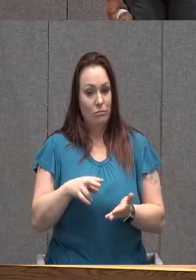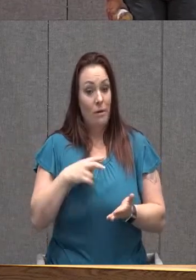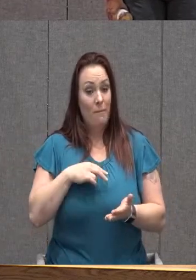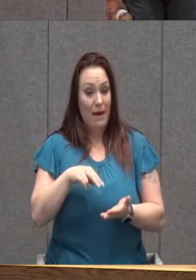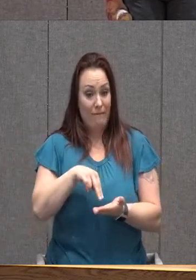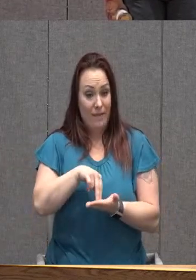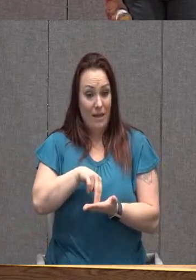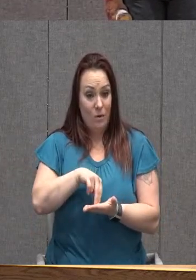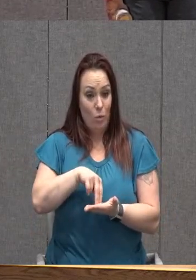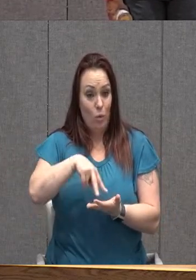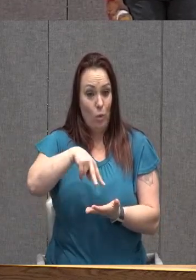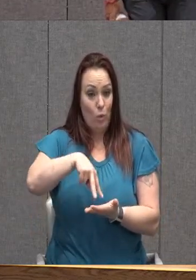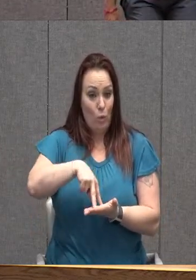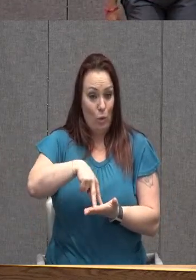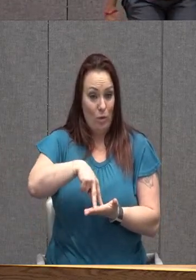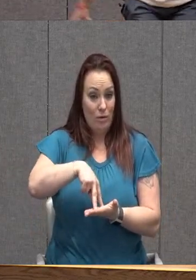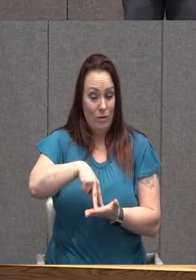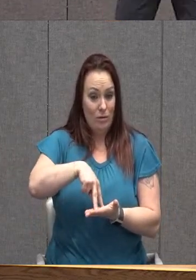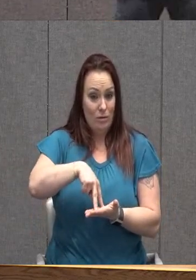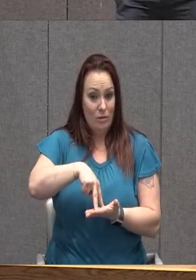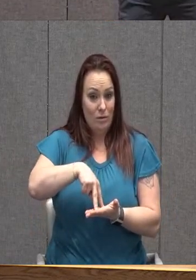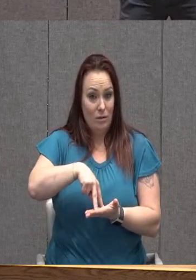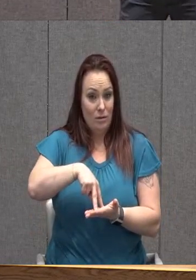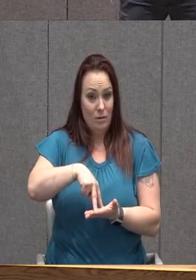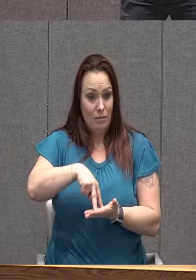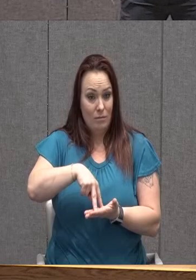just outside of my hips, my arms go up,